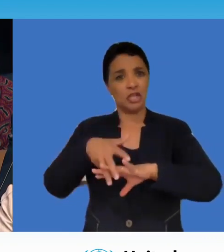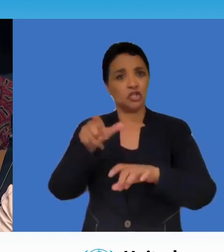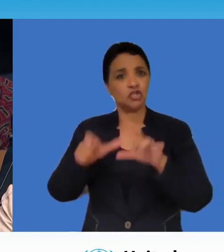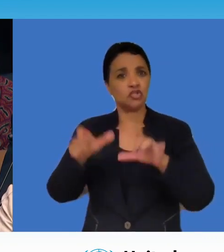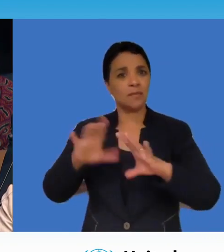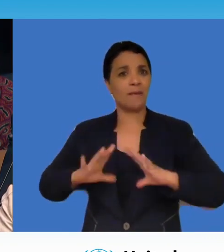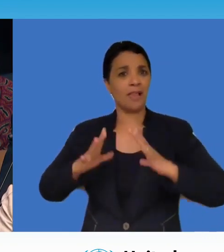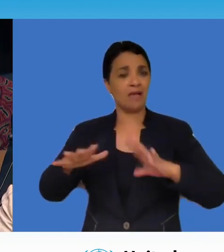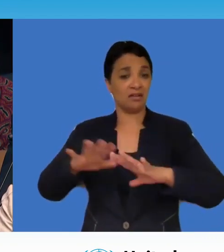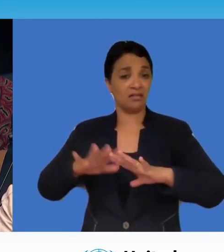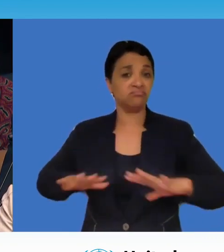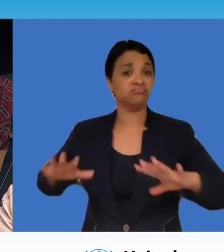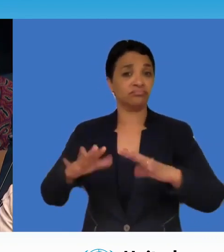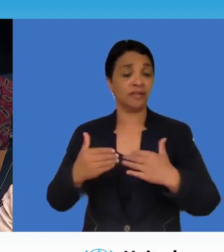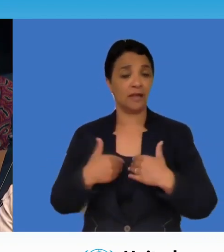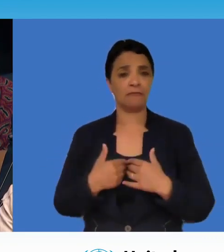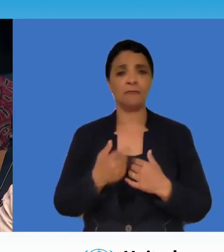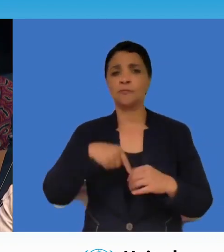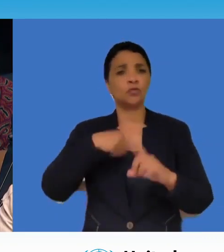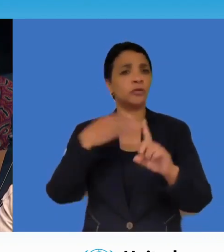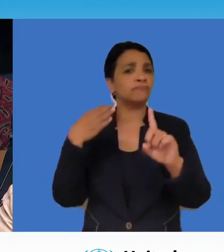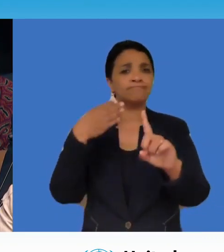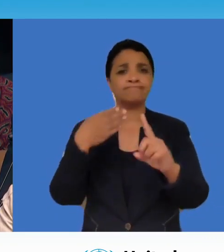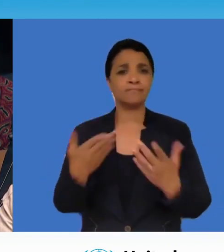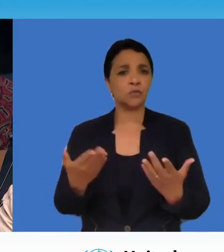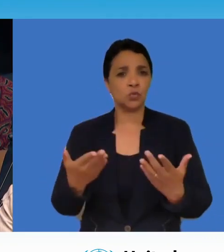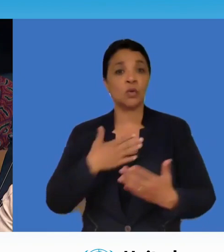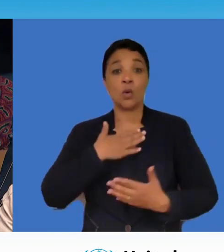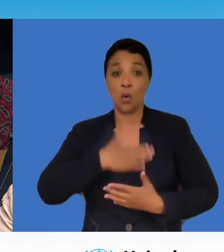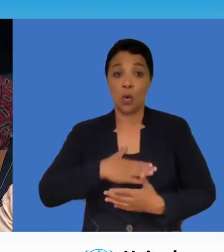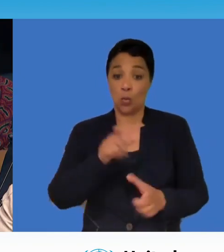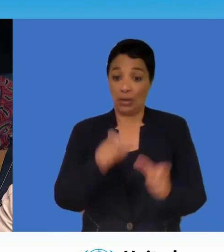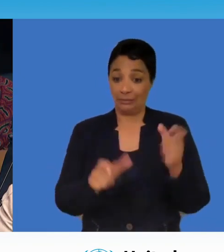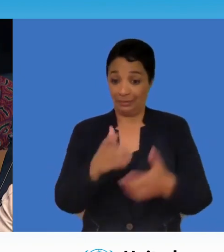is to promote the convention of the rights of people with disability and the Declaration of